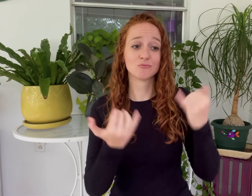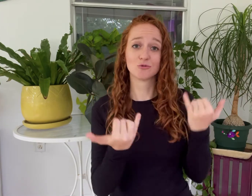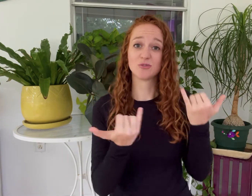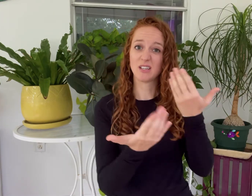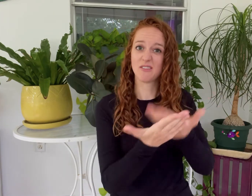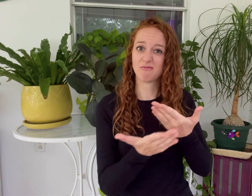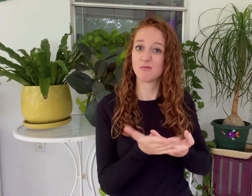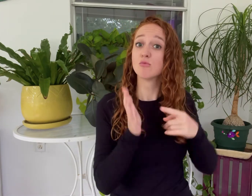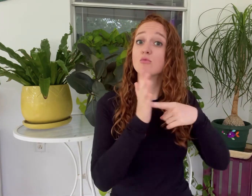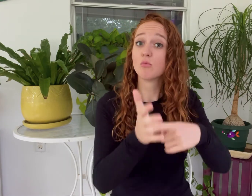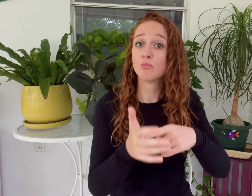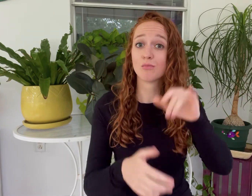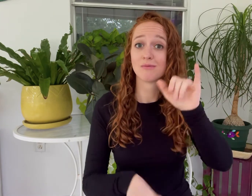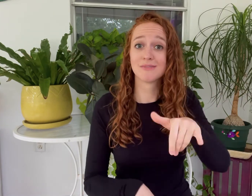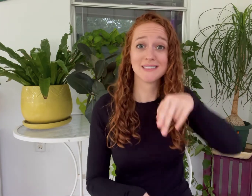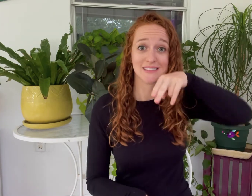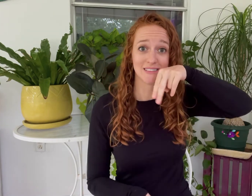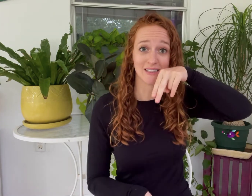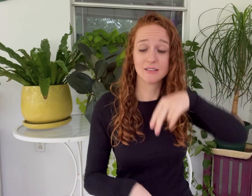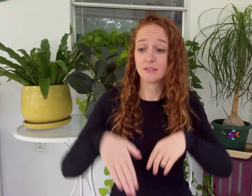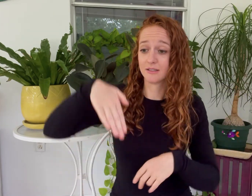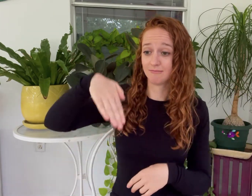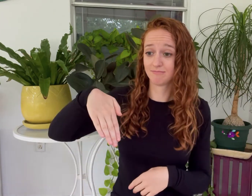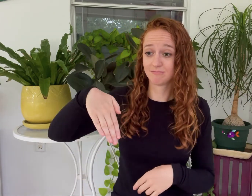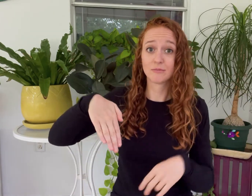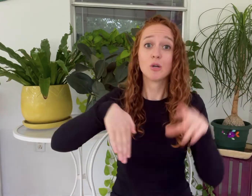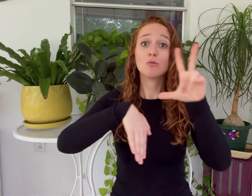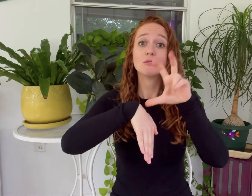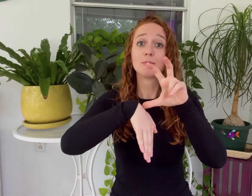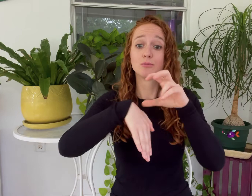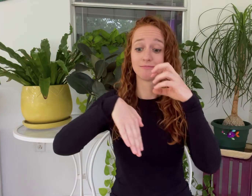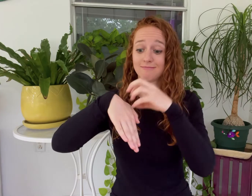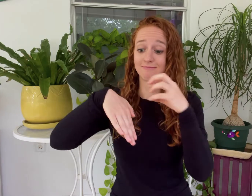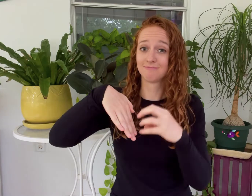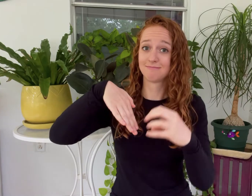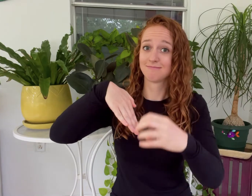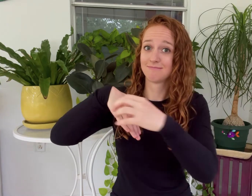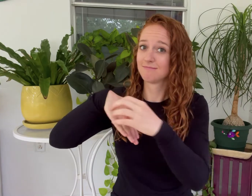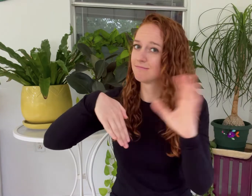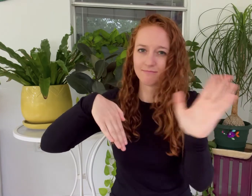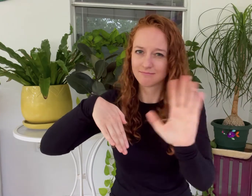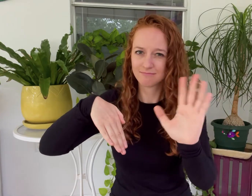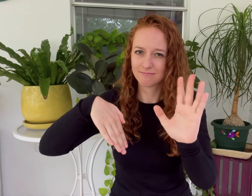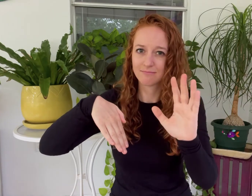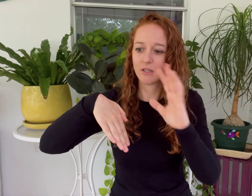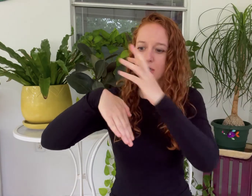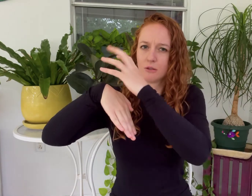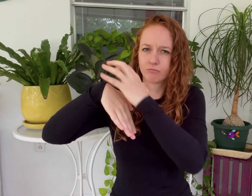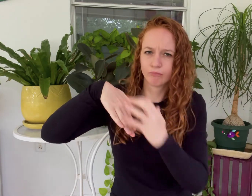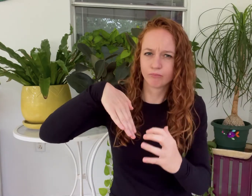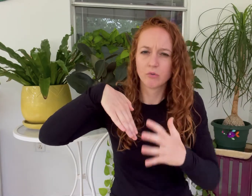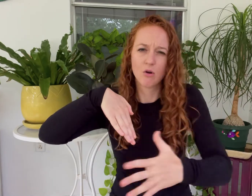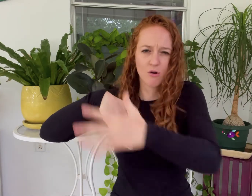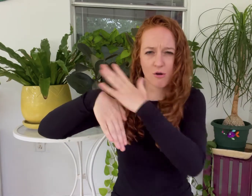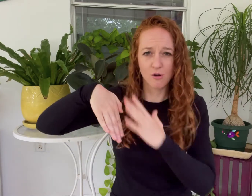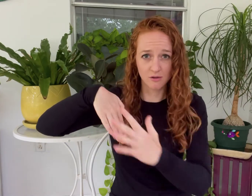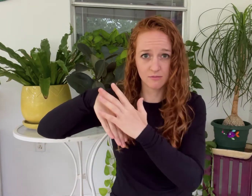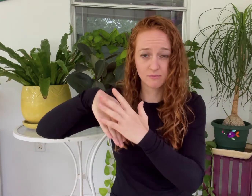The current evidence shows that the receptors are located all over our tongue with no clear boundaries.